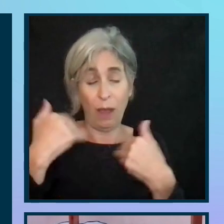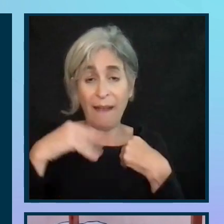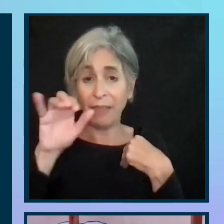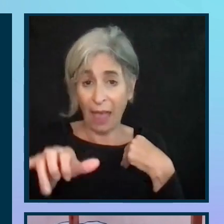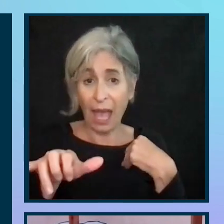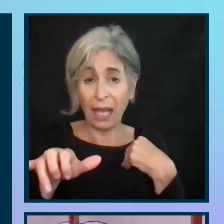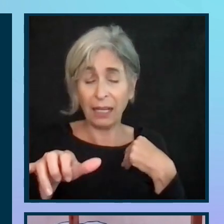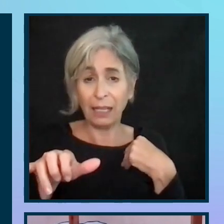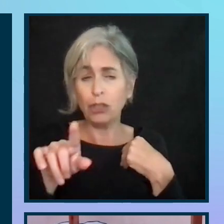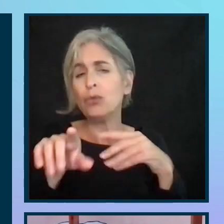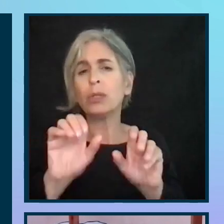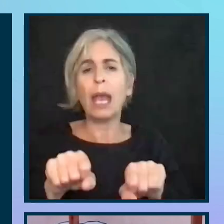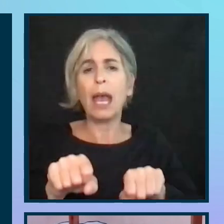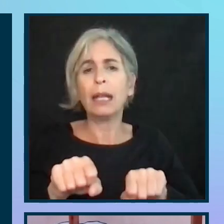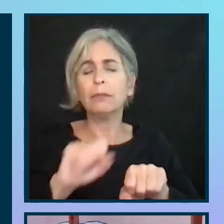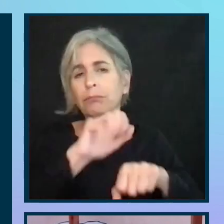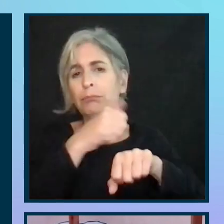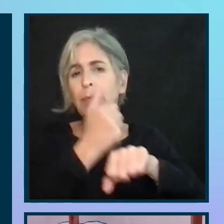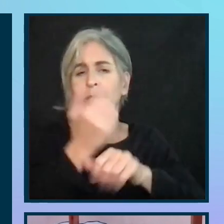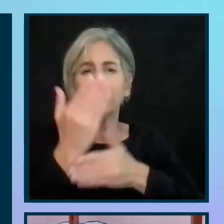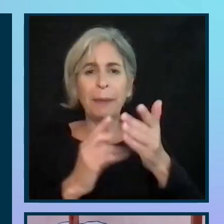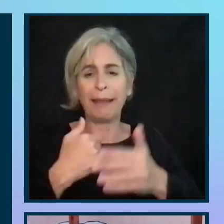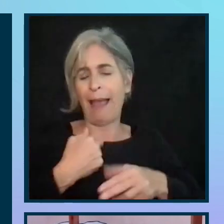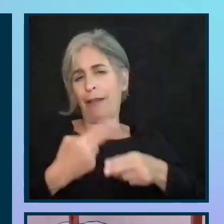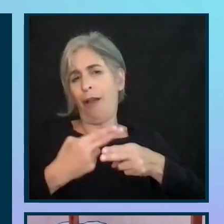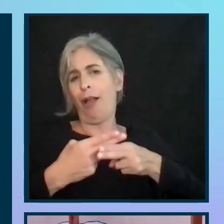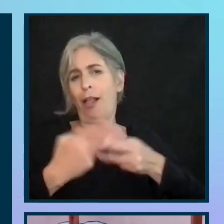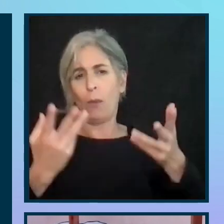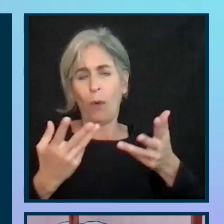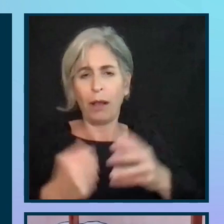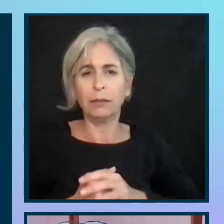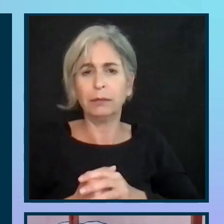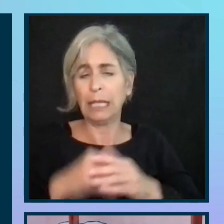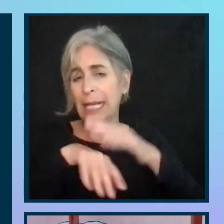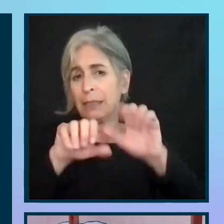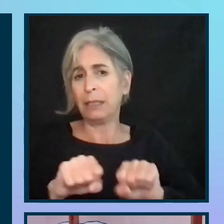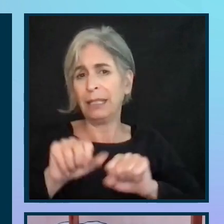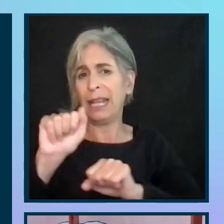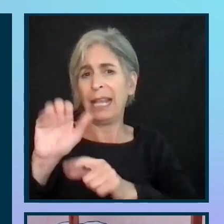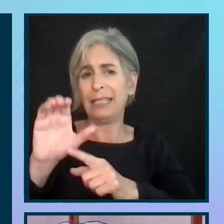then you can build something that I call an accessibility AC library.